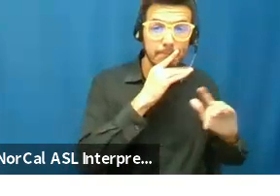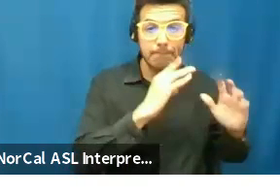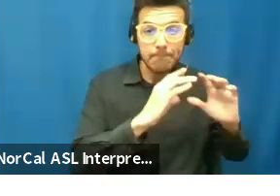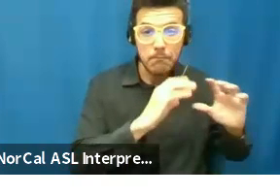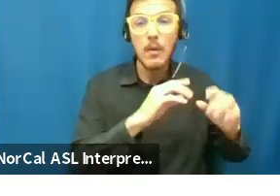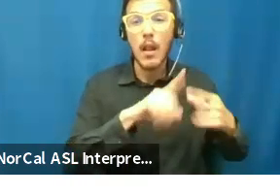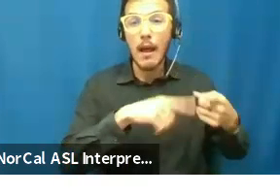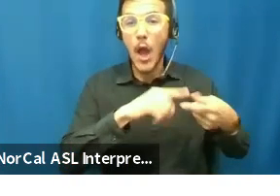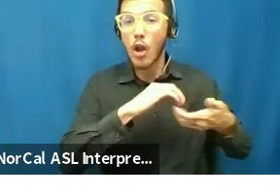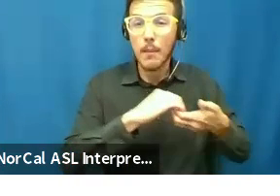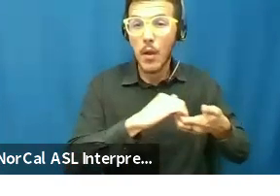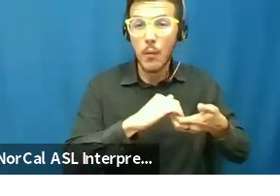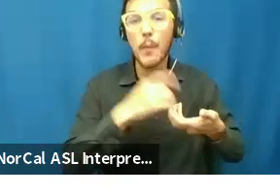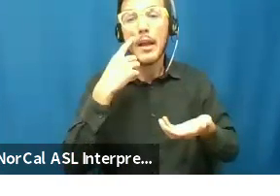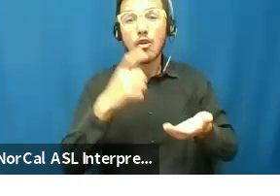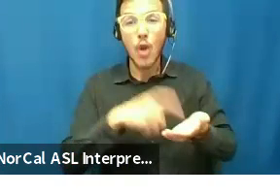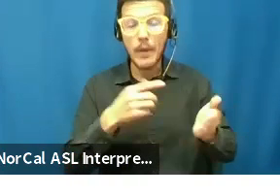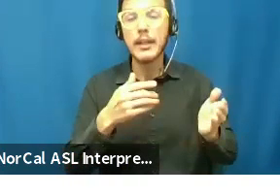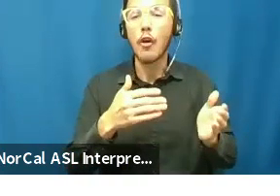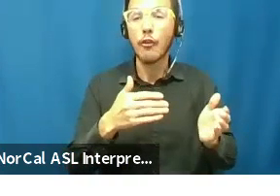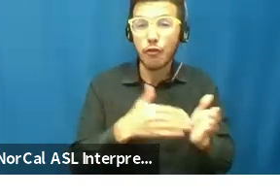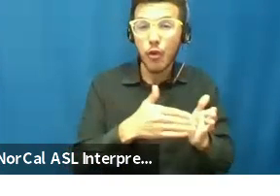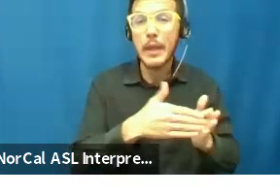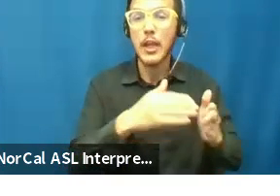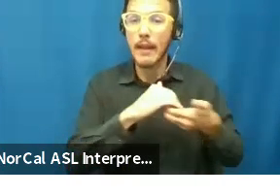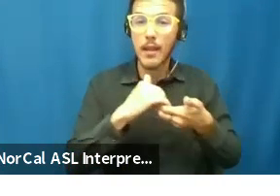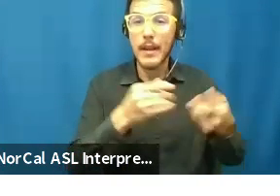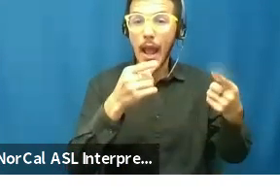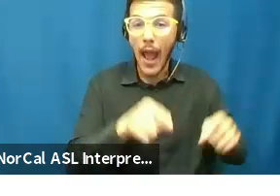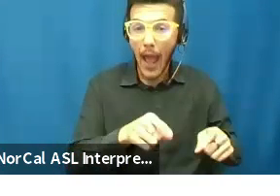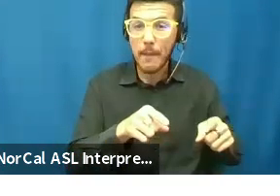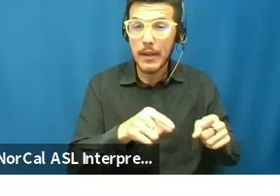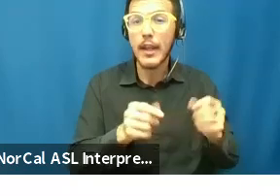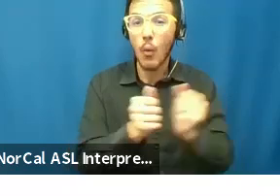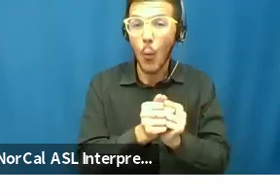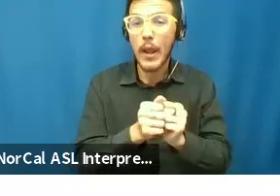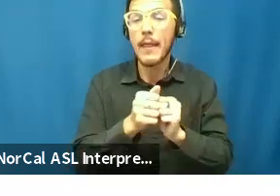frequent collaboration happening within this position with other departments. And the most